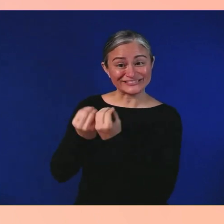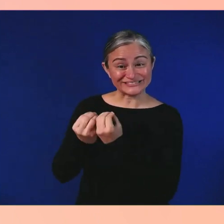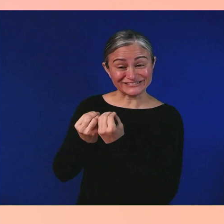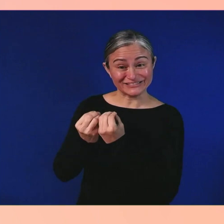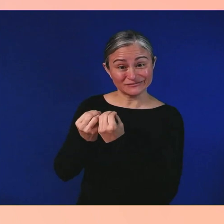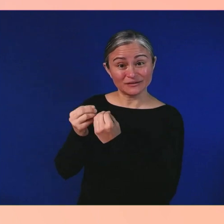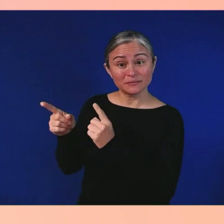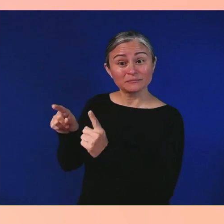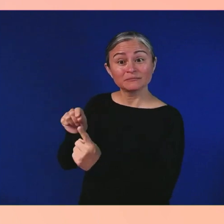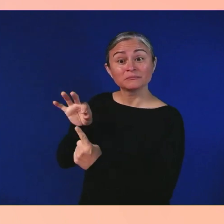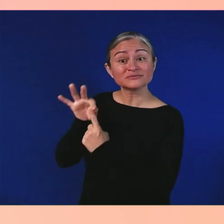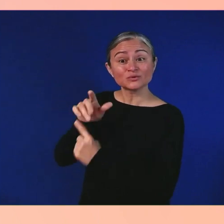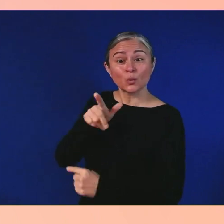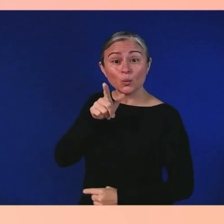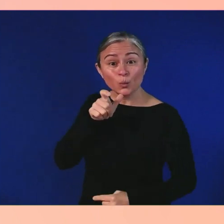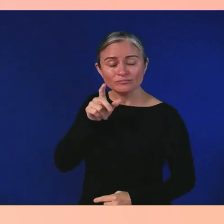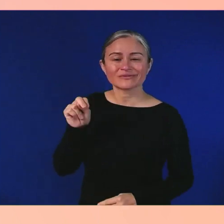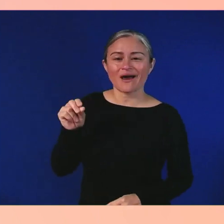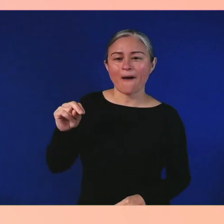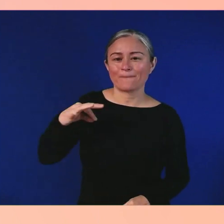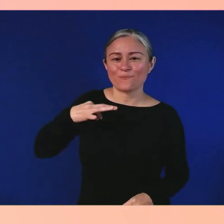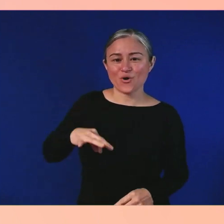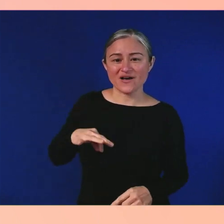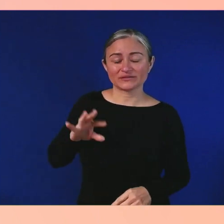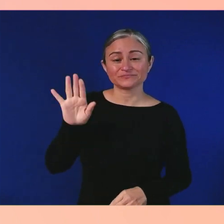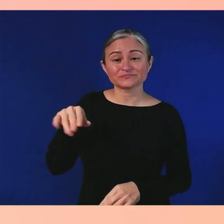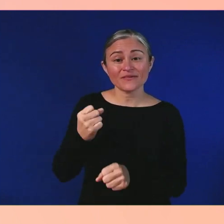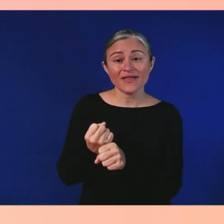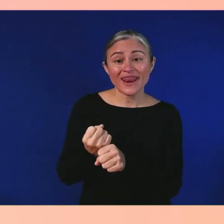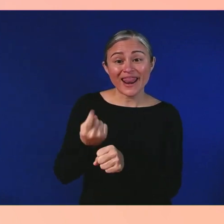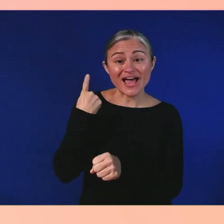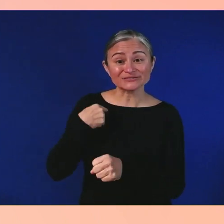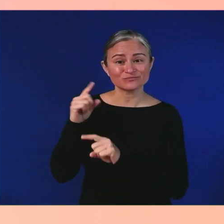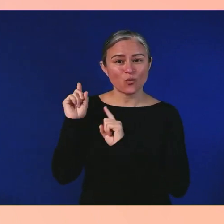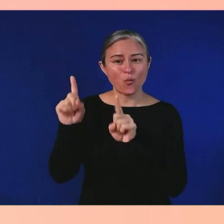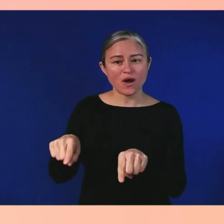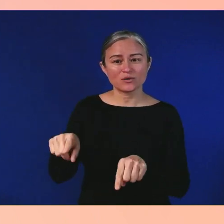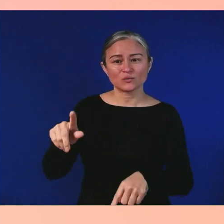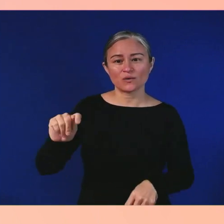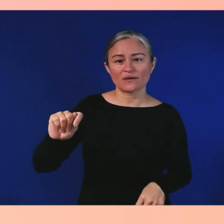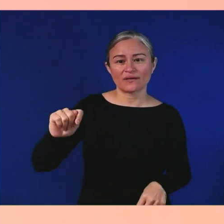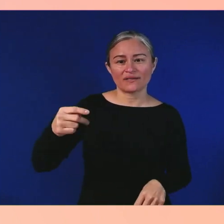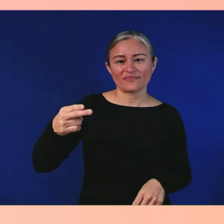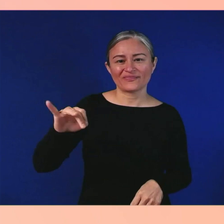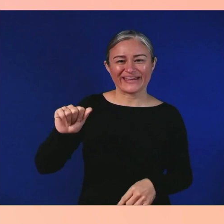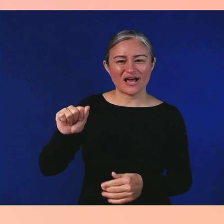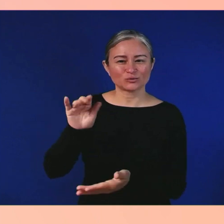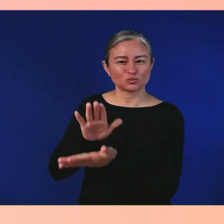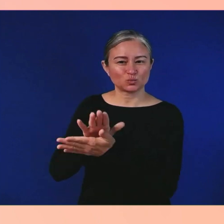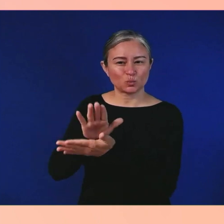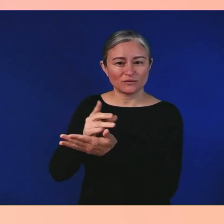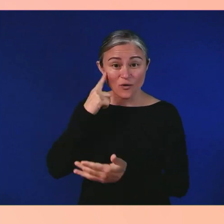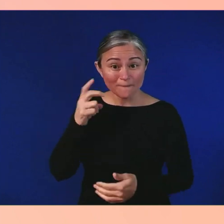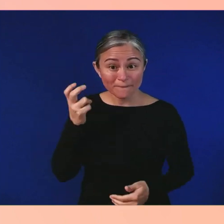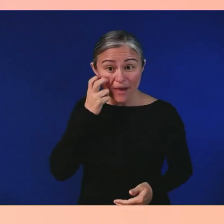the Thika School for the Blind outside Nairobi, Kenya, which has over 600 blind low vision students,